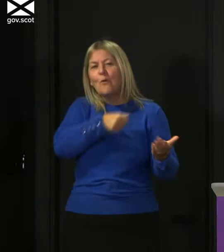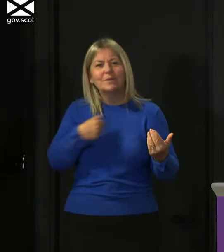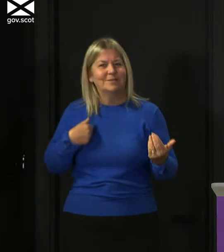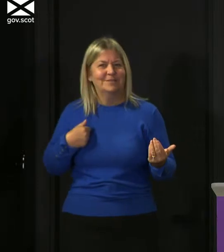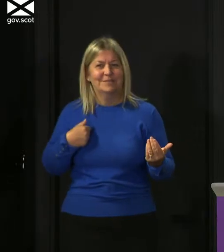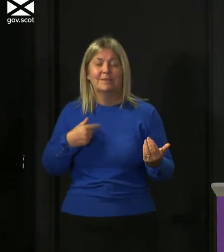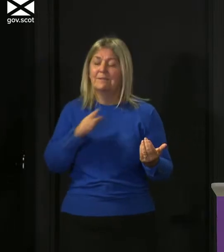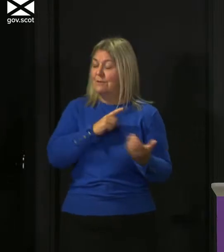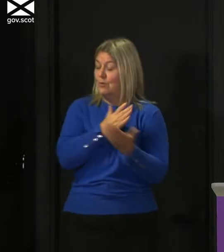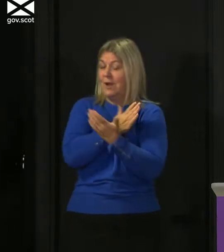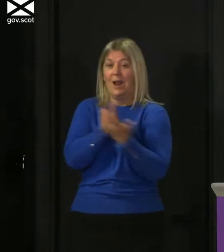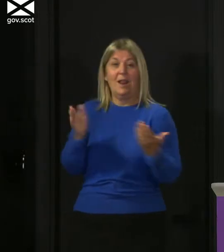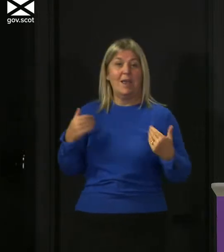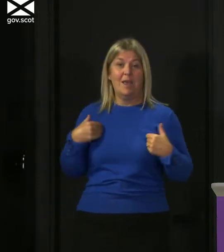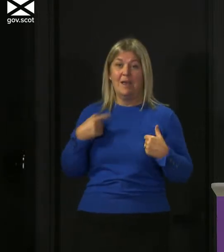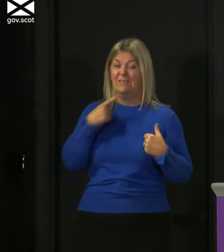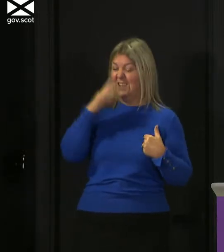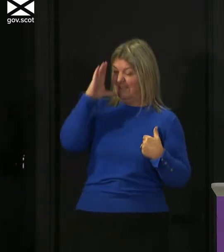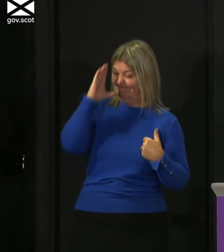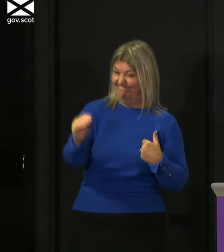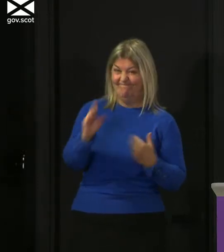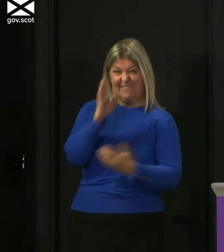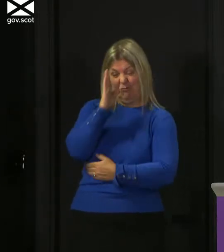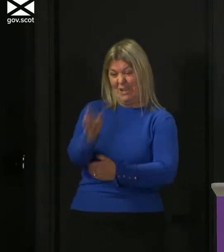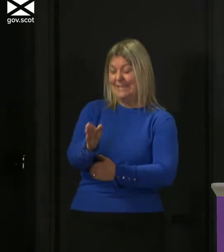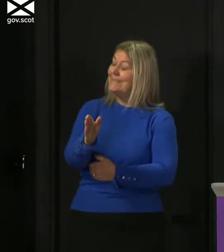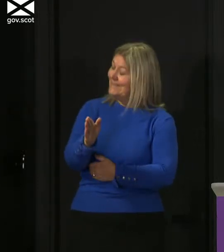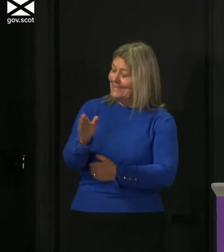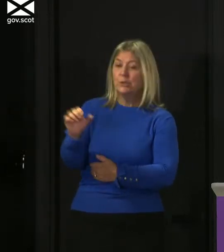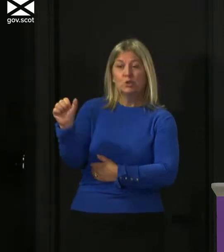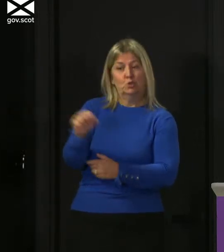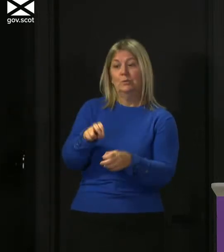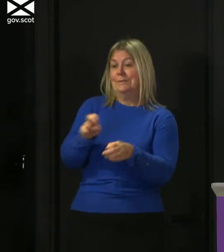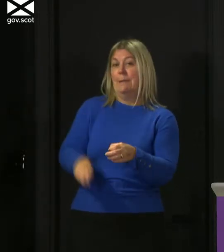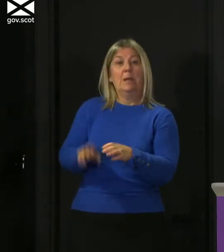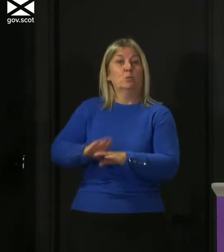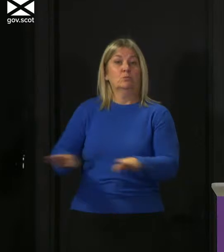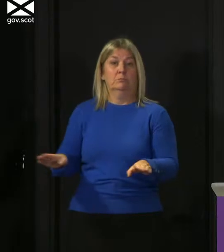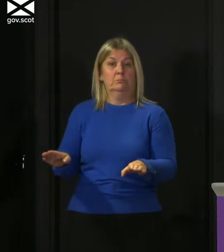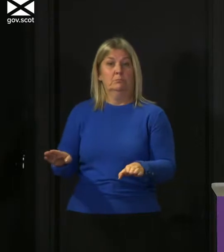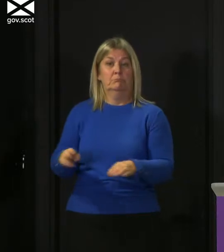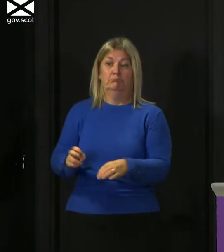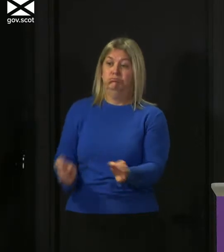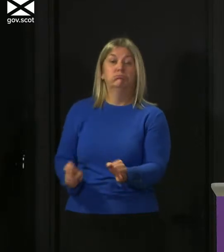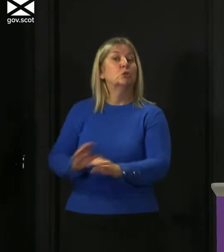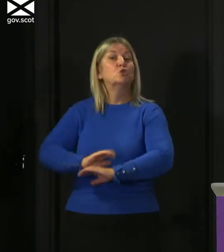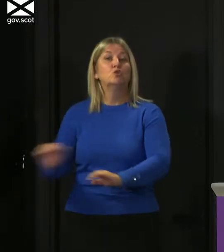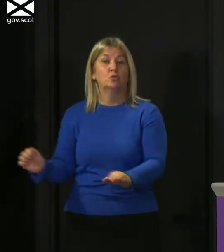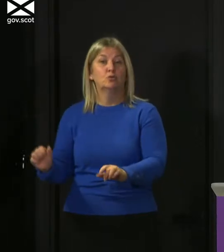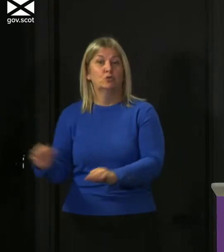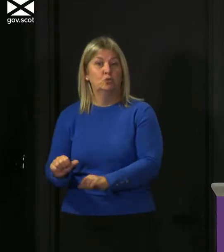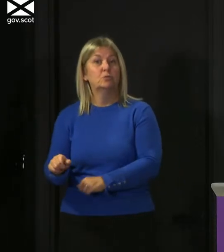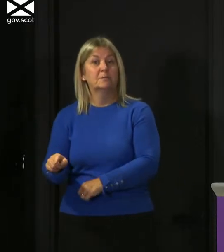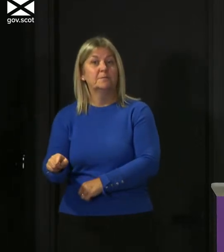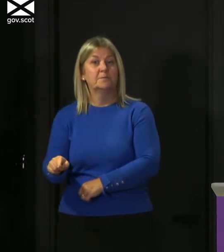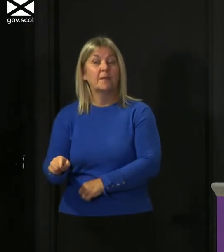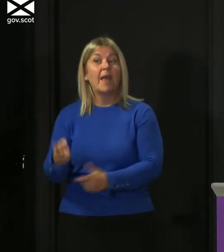clear that she should step down obviously, if she does not do that, I have no power,